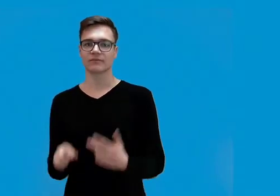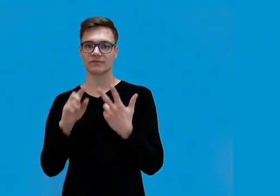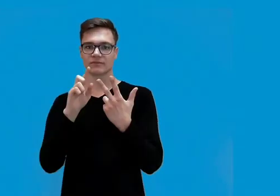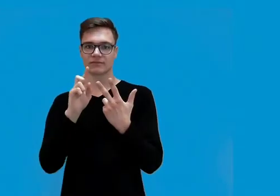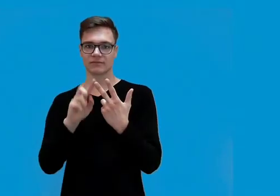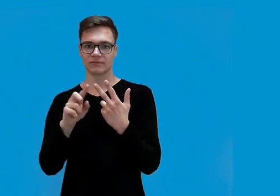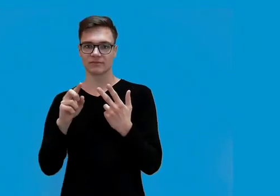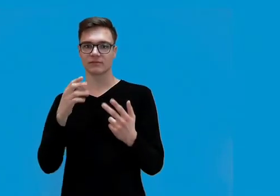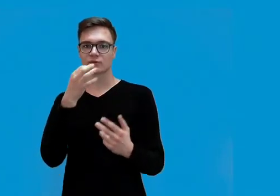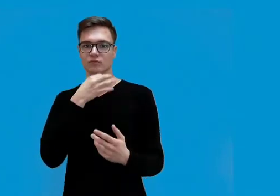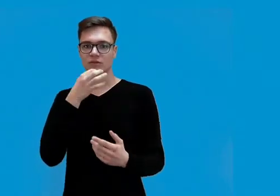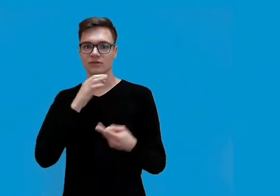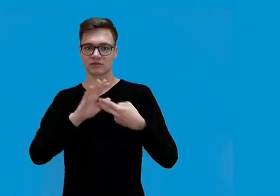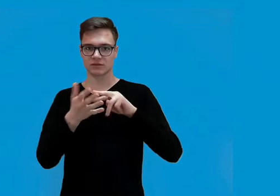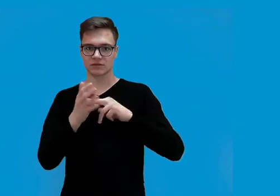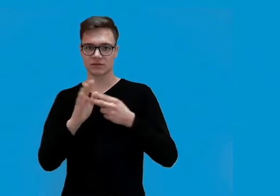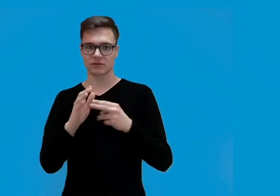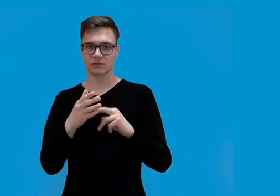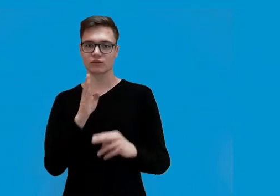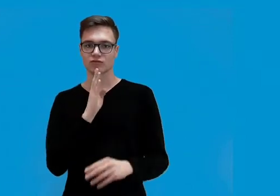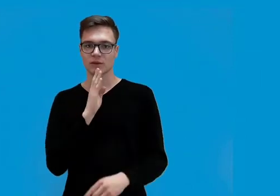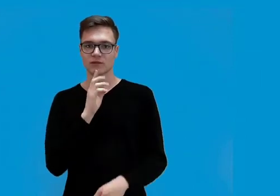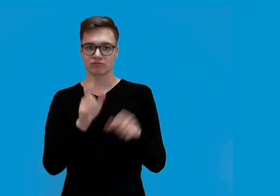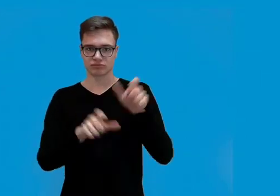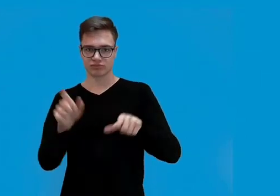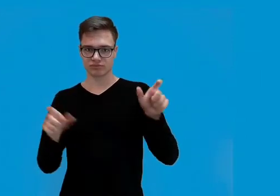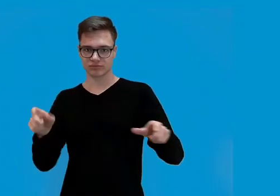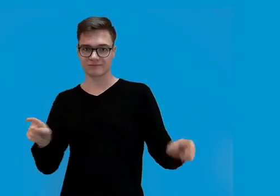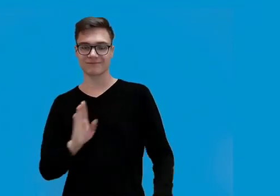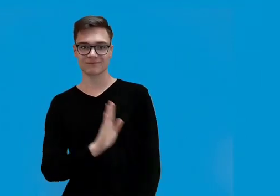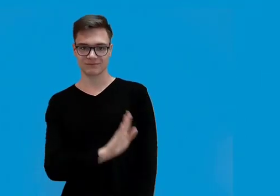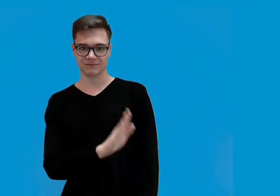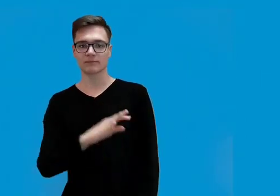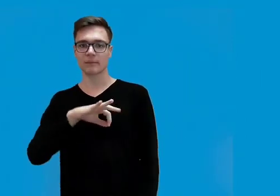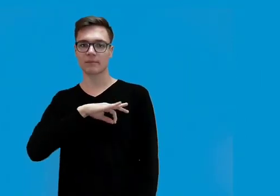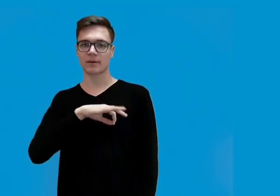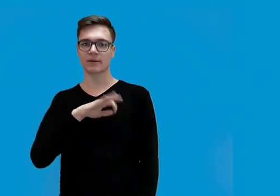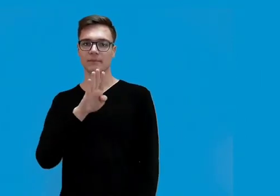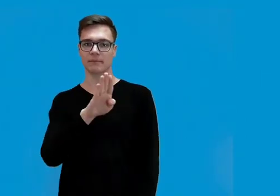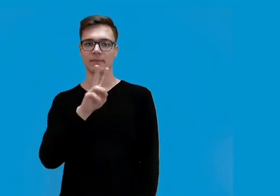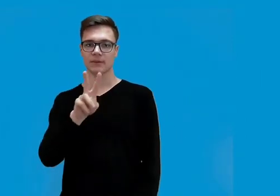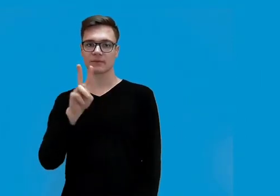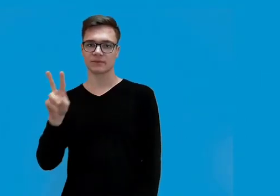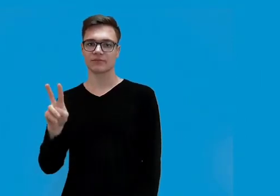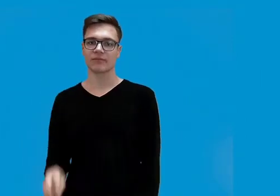and 3. Youth policy spokespersons of the parties in the BVV.